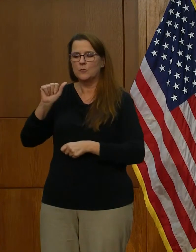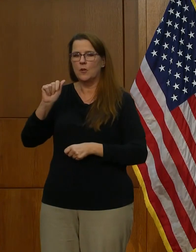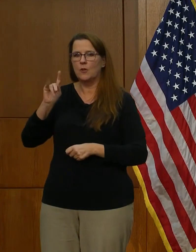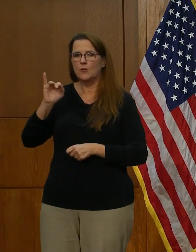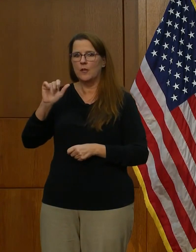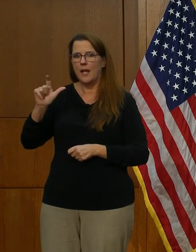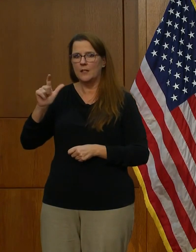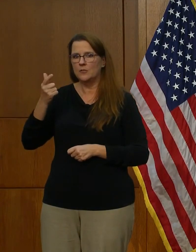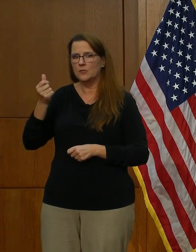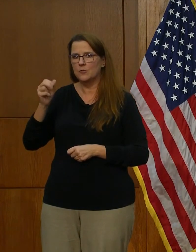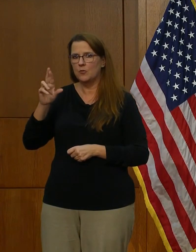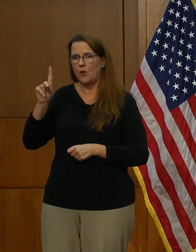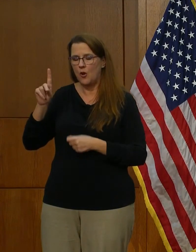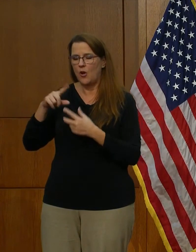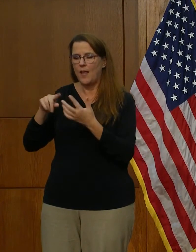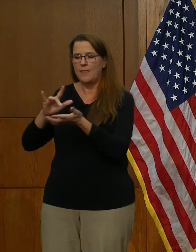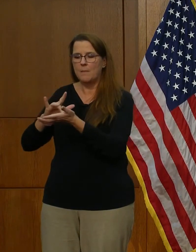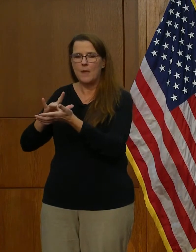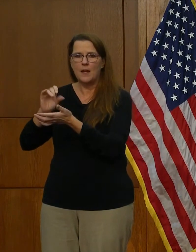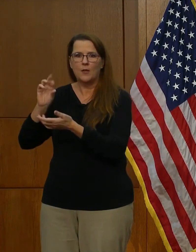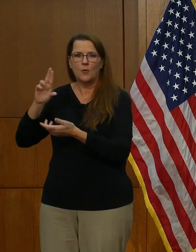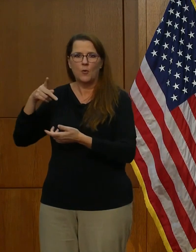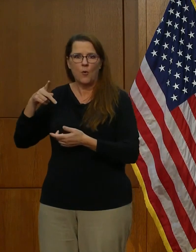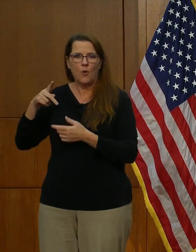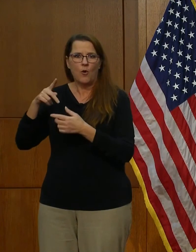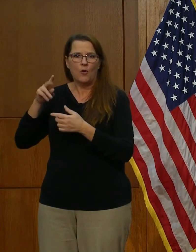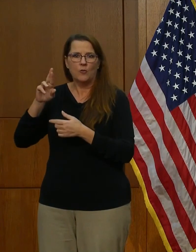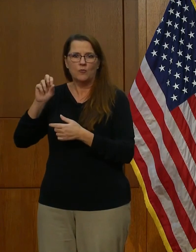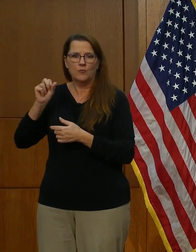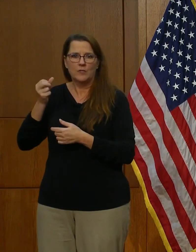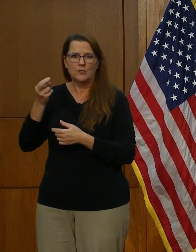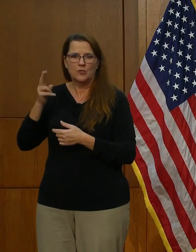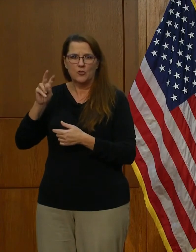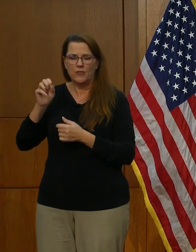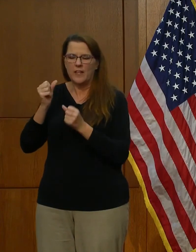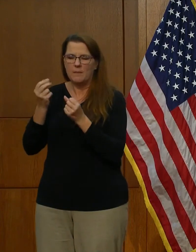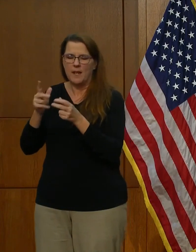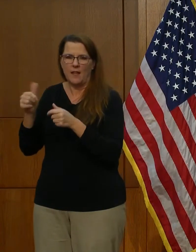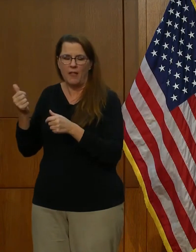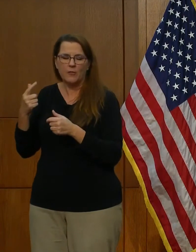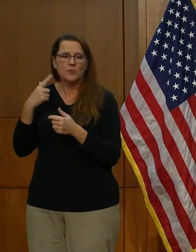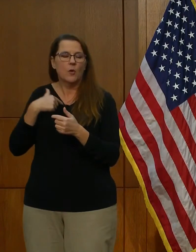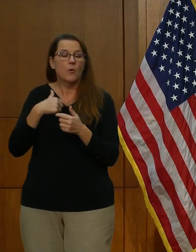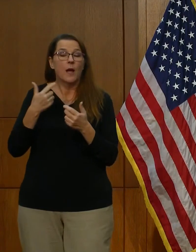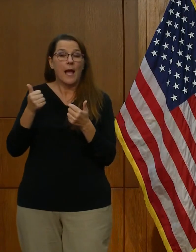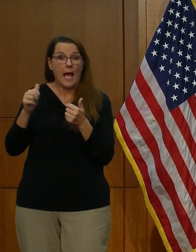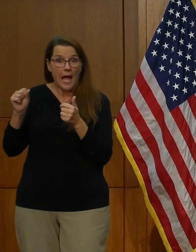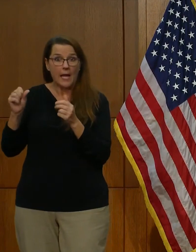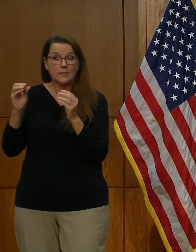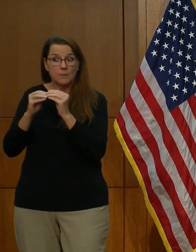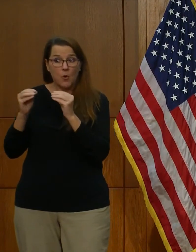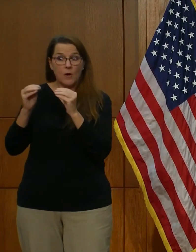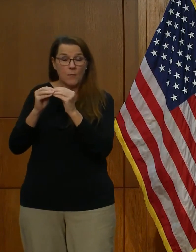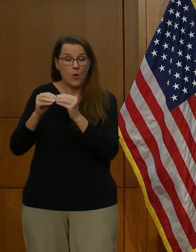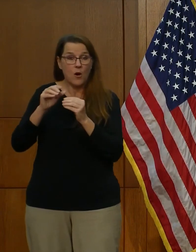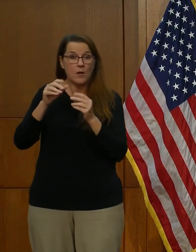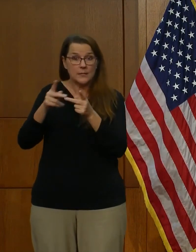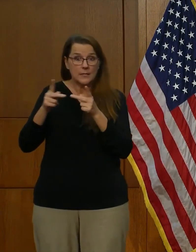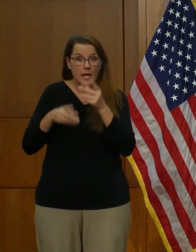SITES USING THE NATIONAL GUARD AS WELL AS THE MEDICAL RESERVE CORPS AND OTHERS IN THE WEEKS